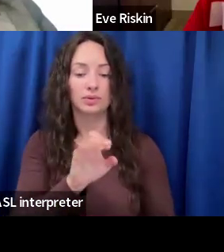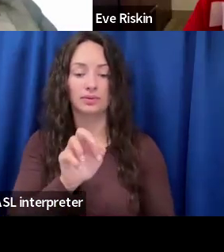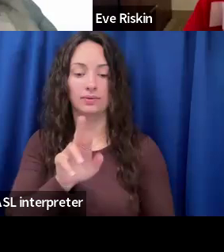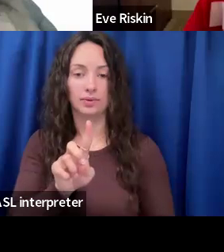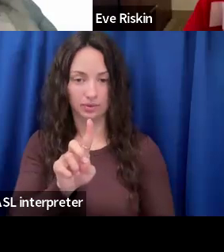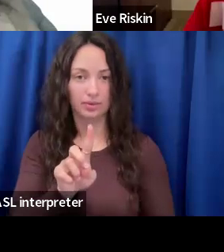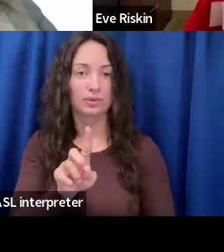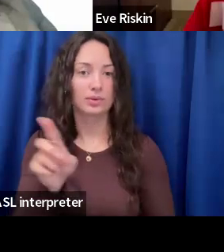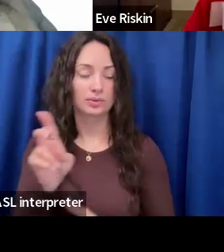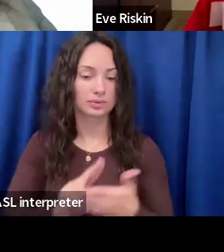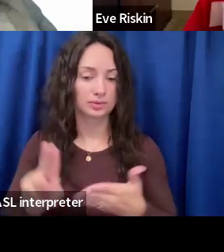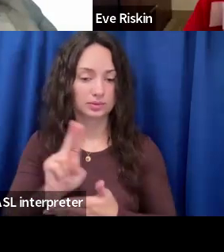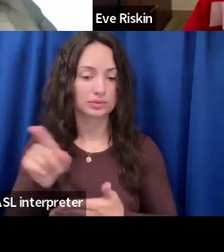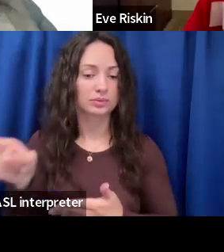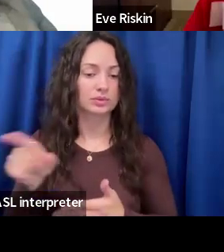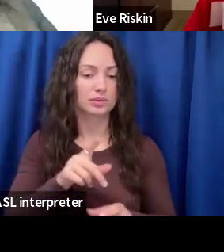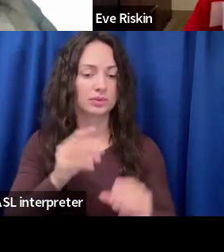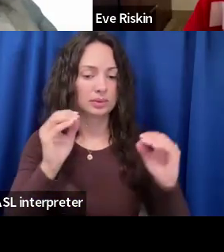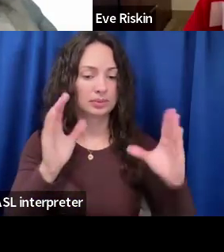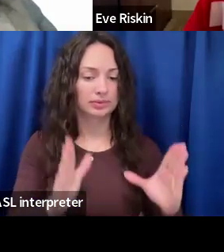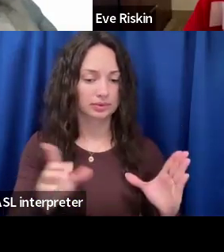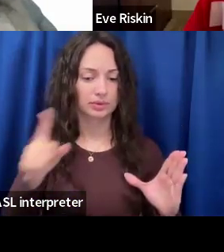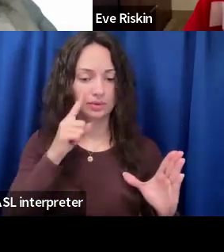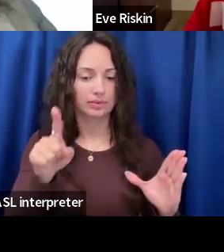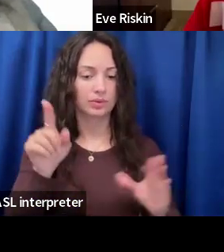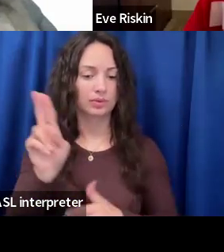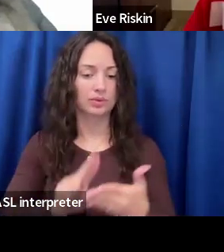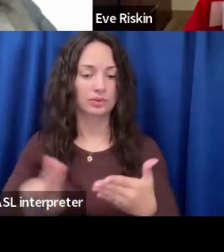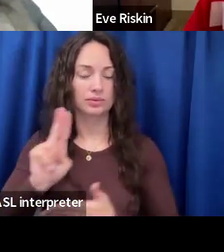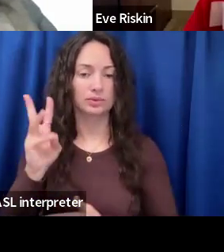and computer engineering at the University of Washington where she was faculty director of